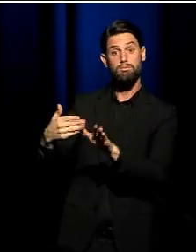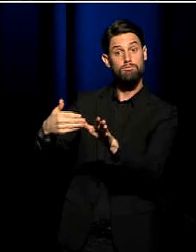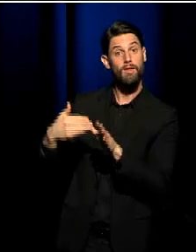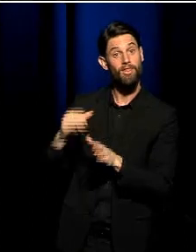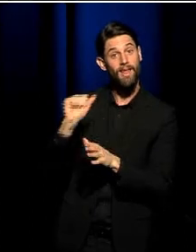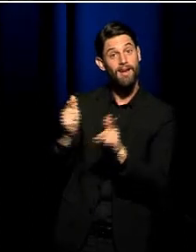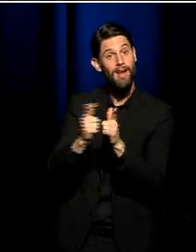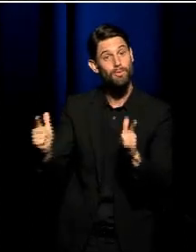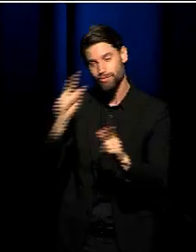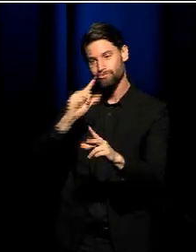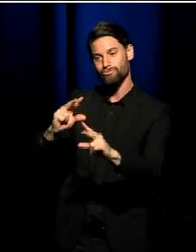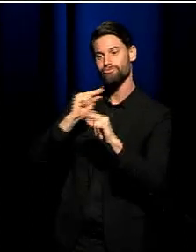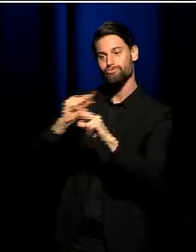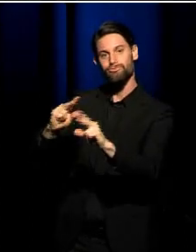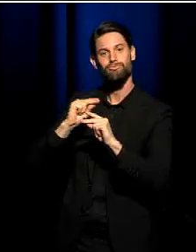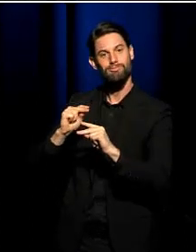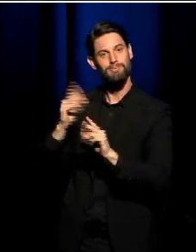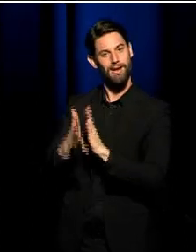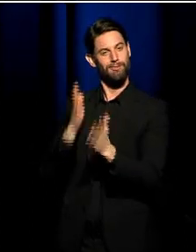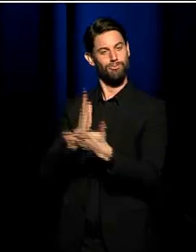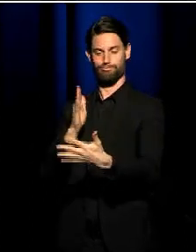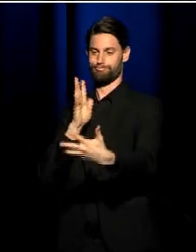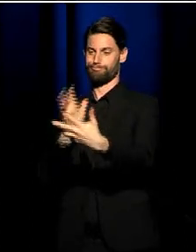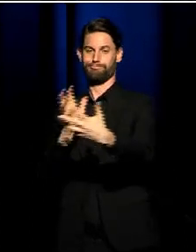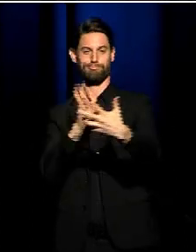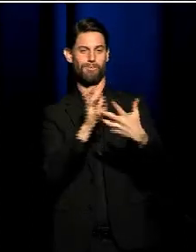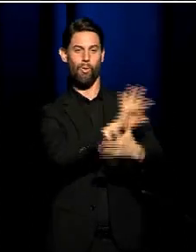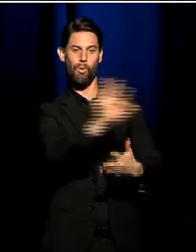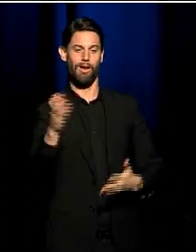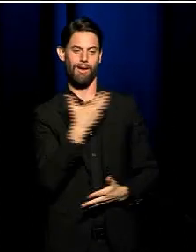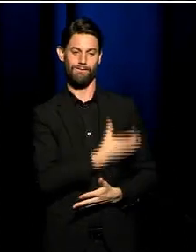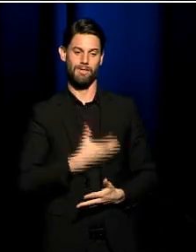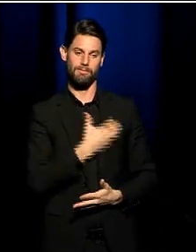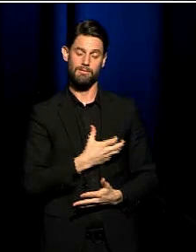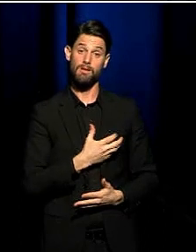submissions in video and audio formats. Counsel assisting and the Commission